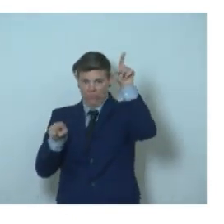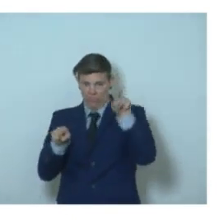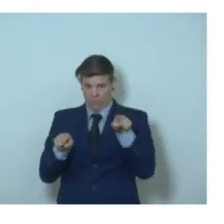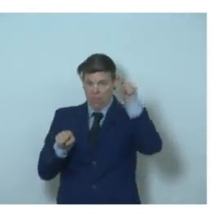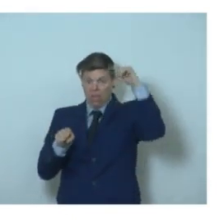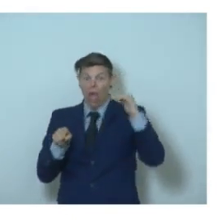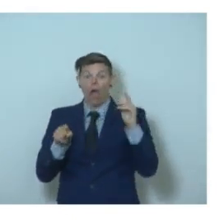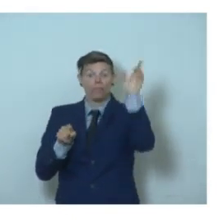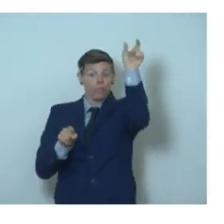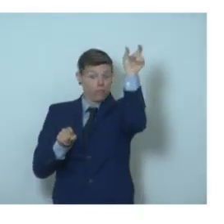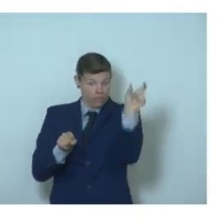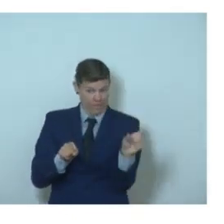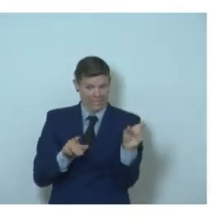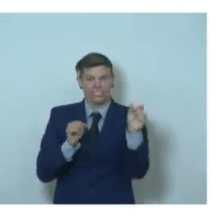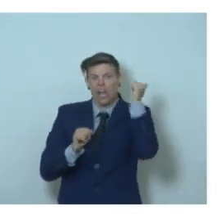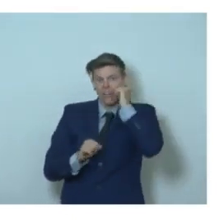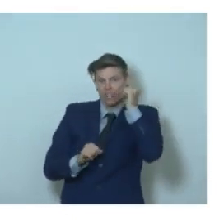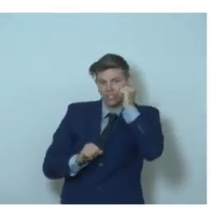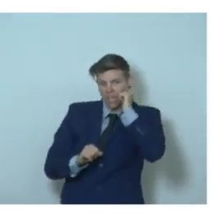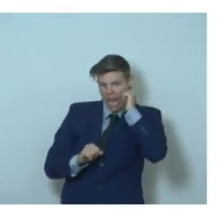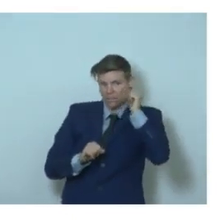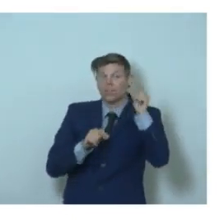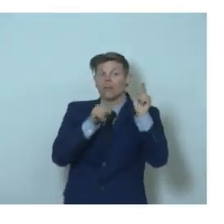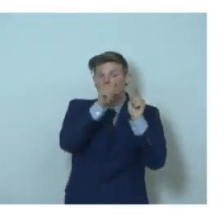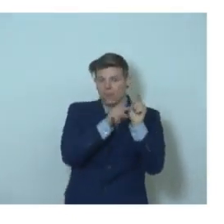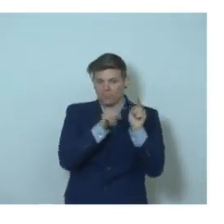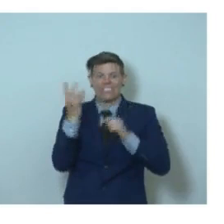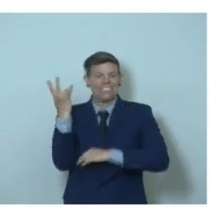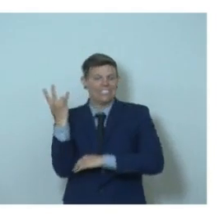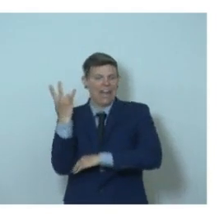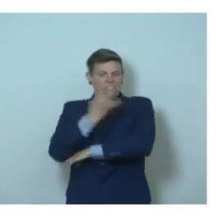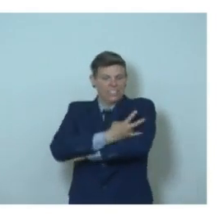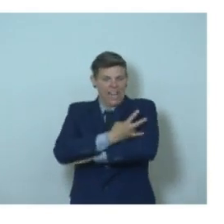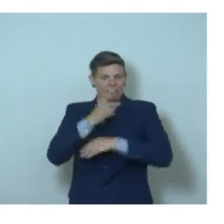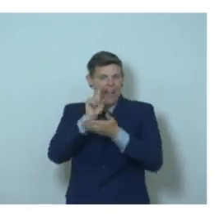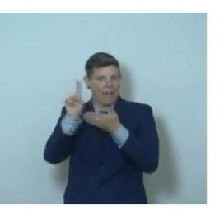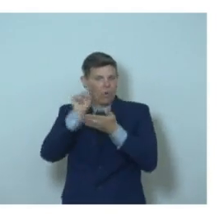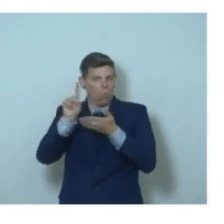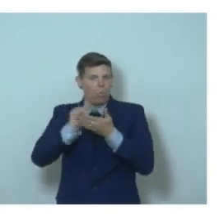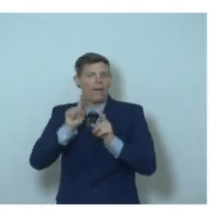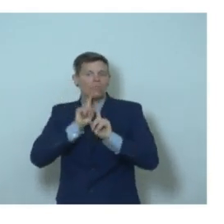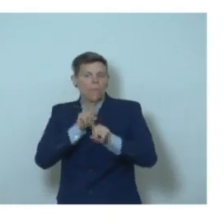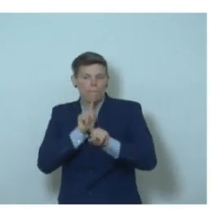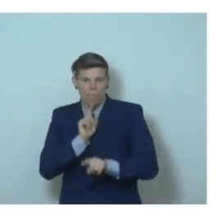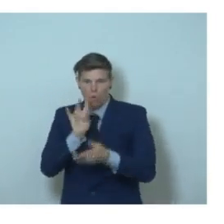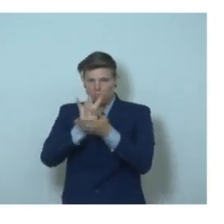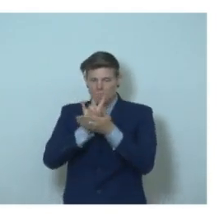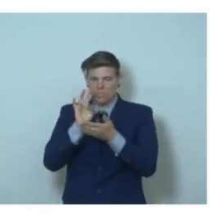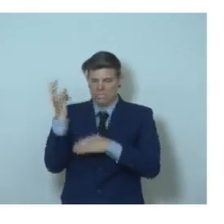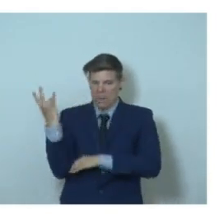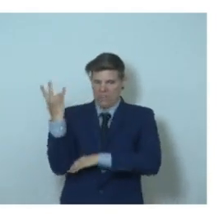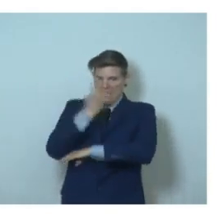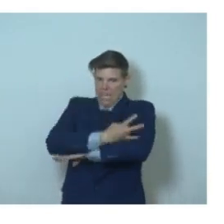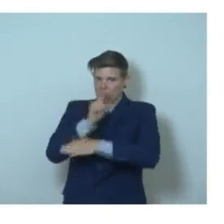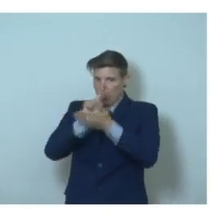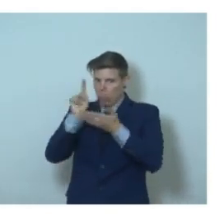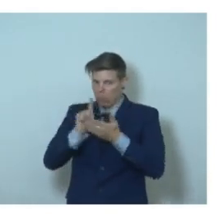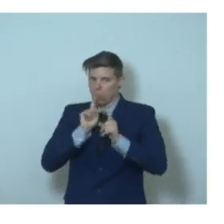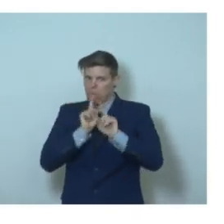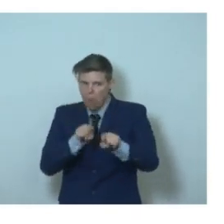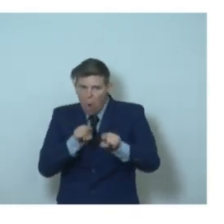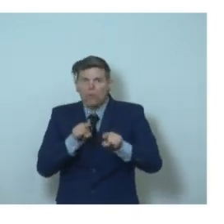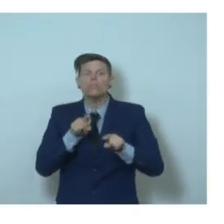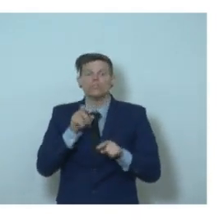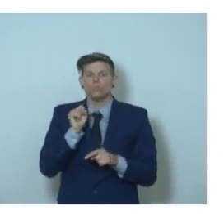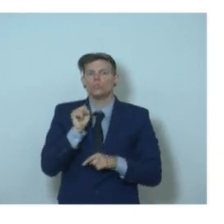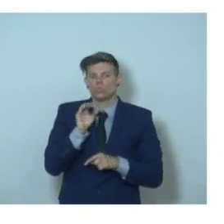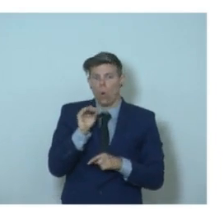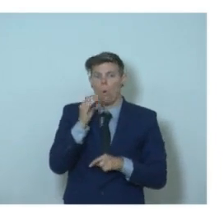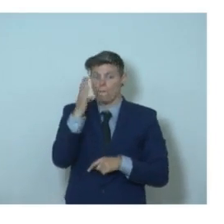OF CASES PER DAY AND IN ORDER TO MAKE SENSE OF THIS WE TAKE A SEVEN DAY AVERAGE, WHICH MEANS WE IT SMOOTHED IT OUT AND WE LOOK LIKE WHAT WAS THE AVERAGE NUMBER OF CASES OVER THE LAST